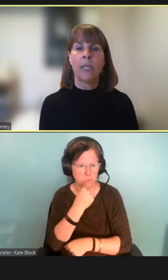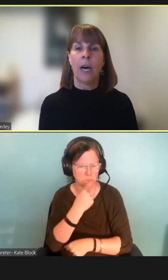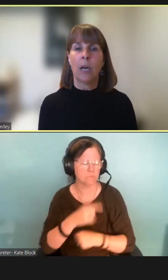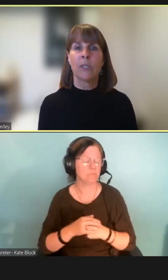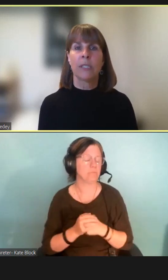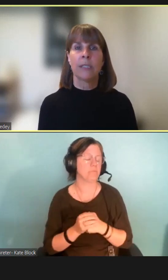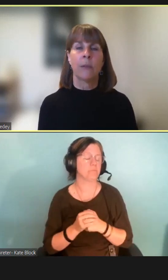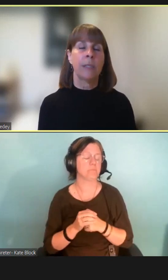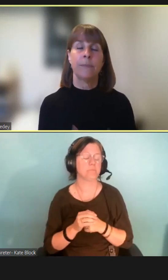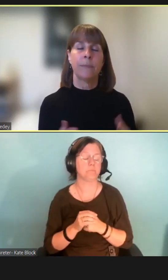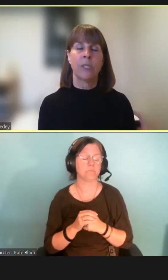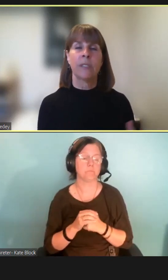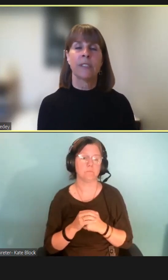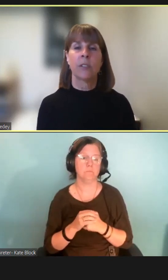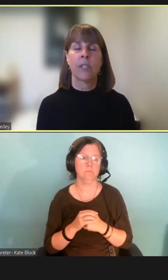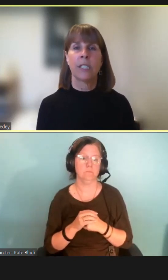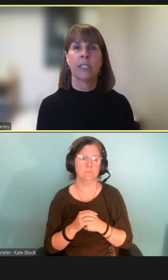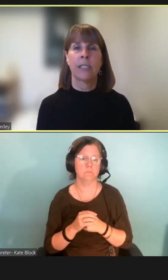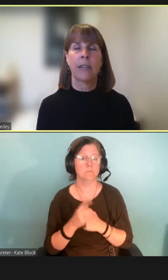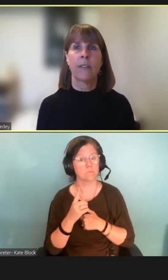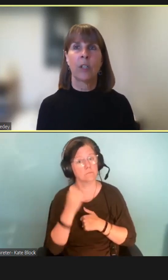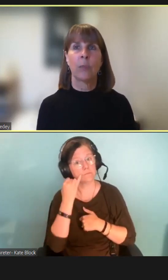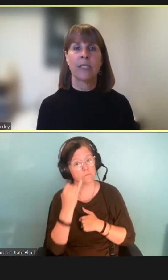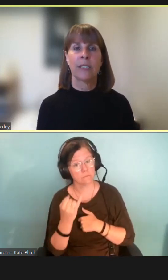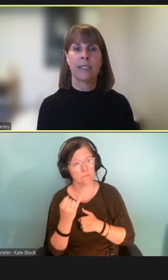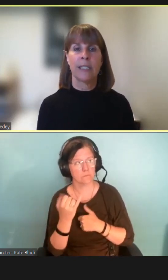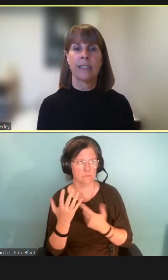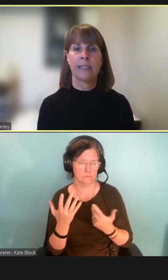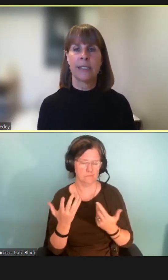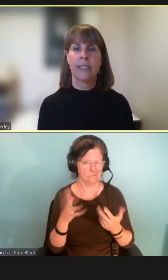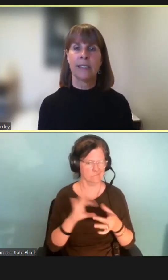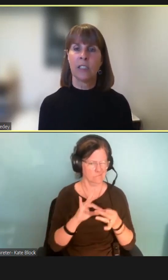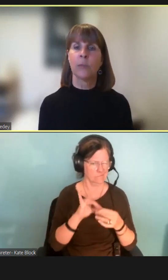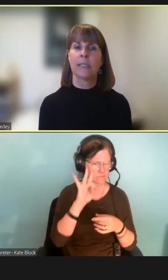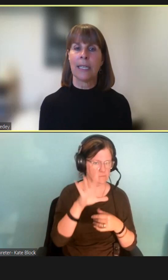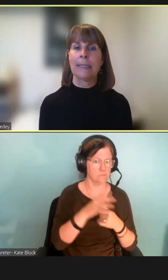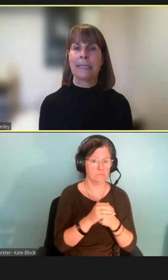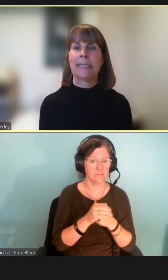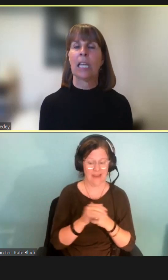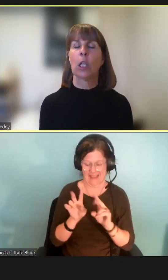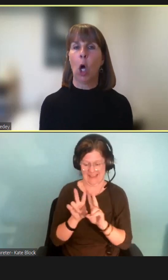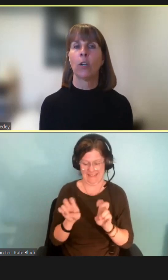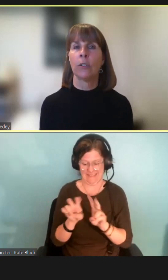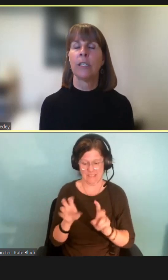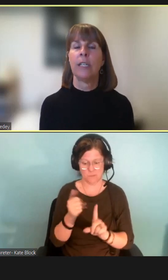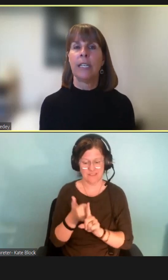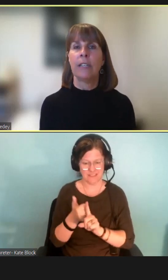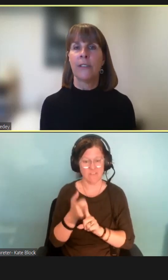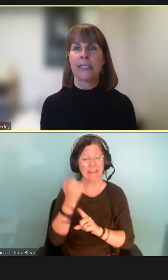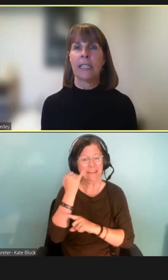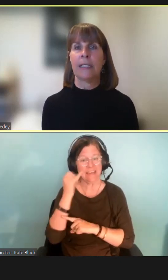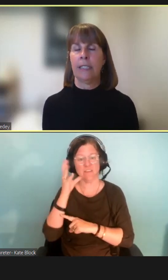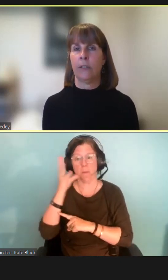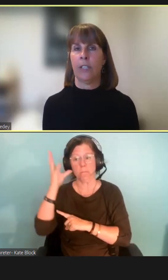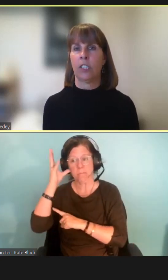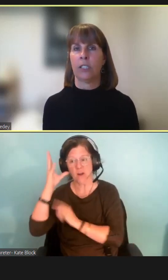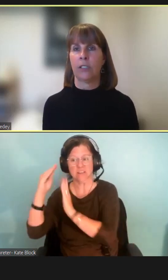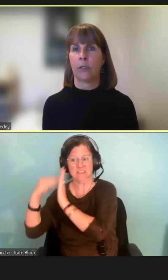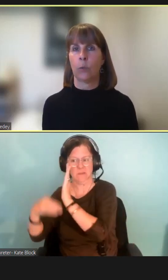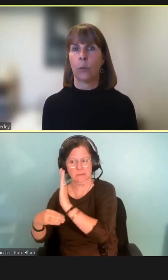option one one consideration and I've already mentioned this is that the assessment is likely to take longer if it's not the interventionist working